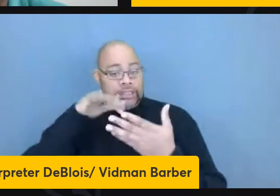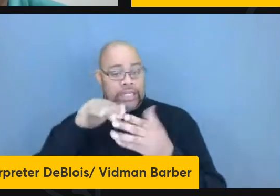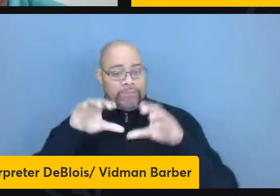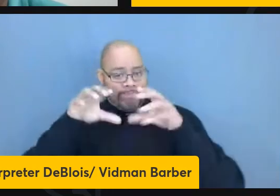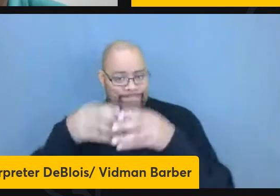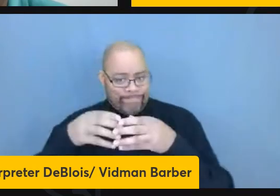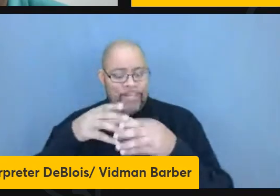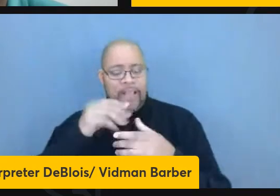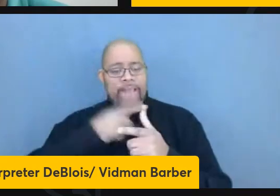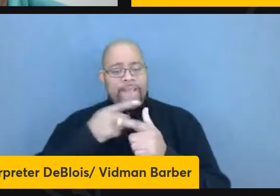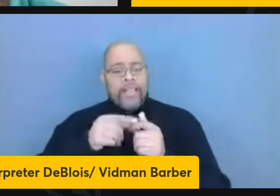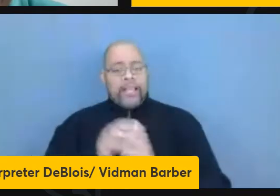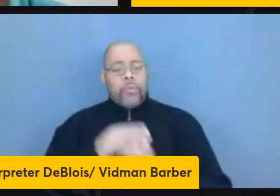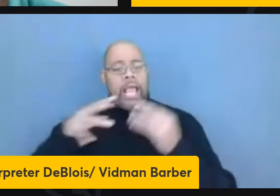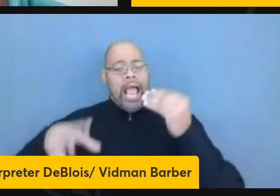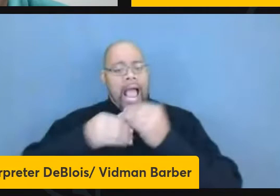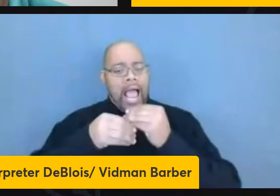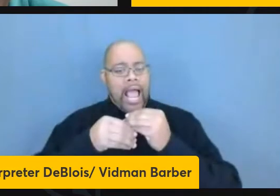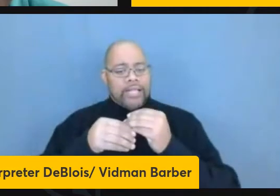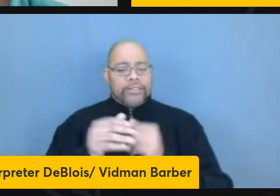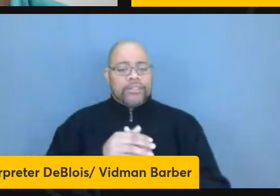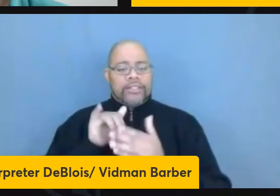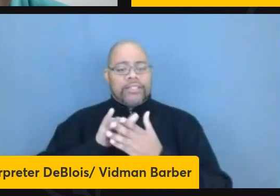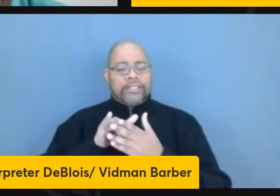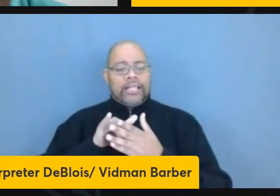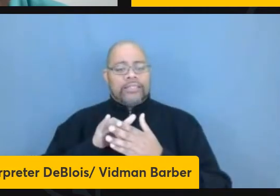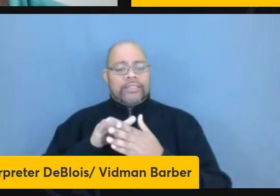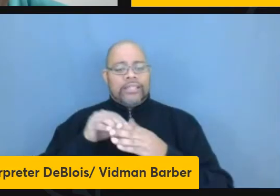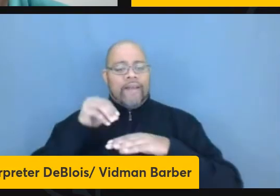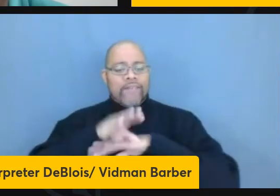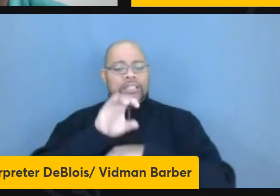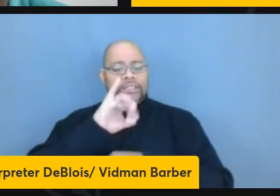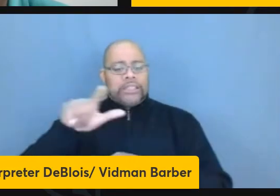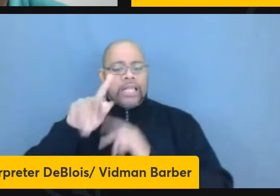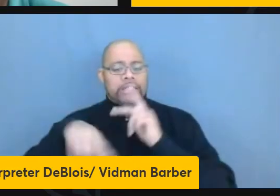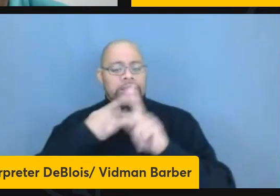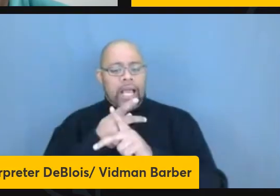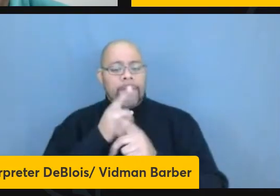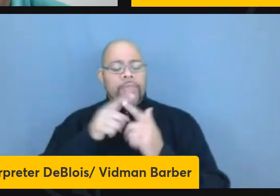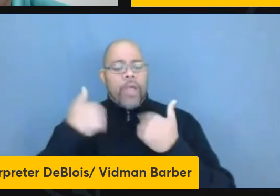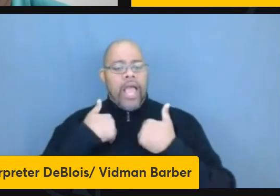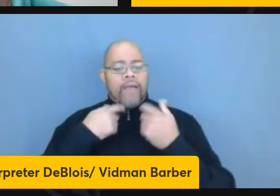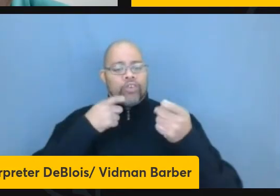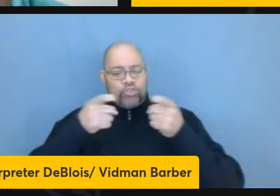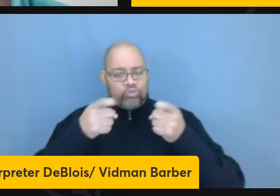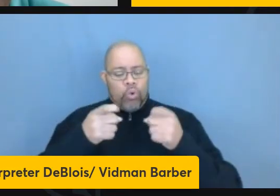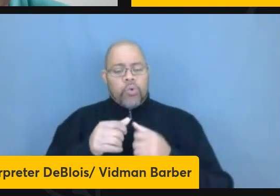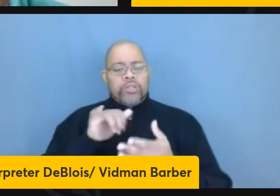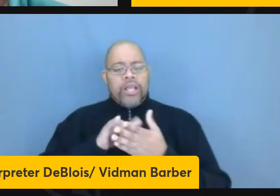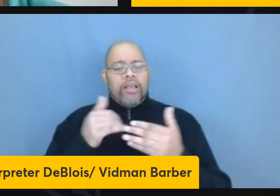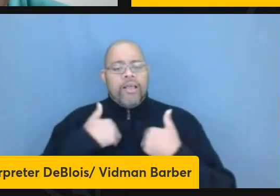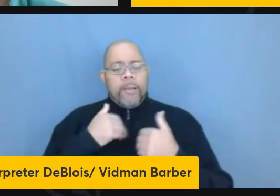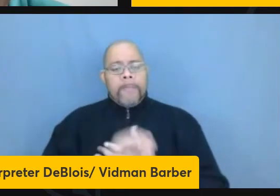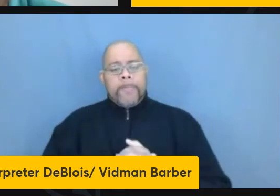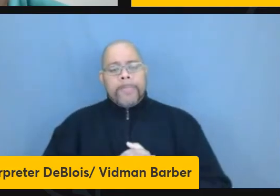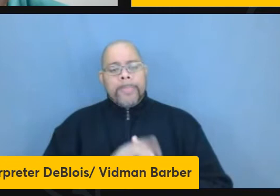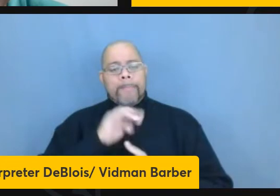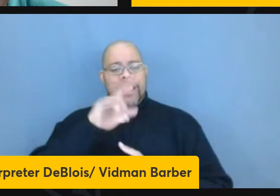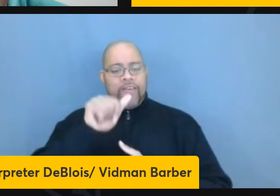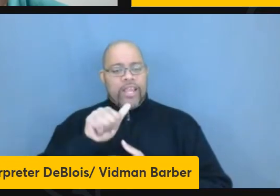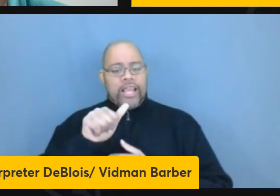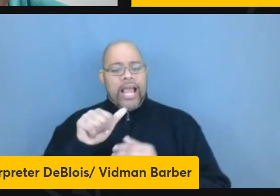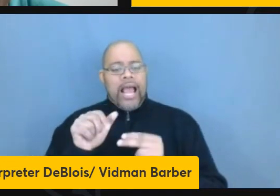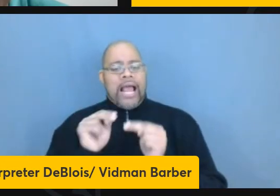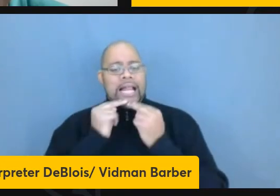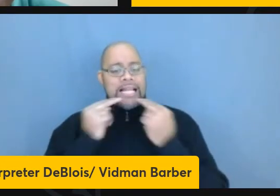then we added in the effector cell type. And then we had controls which had malaria, naive Sera, so no malaria